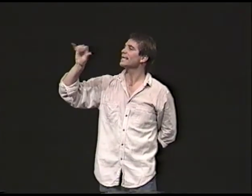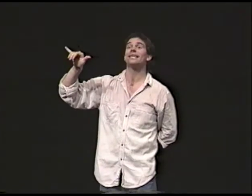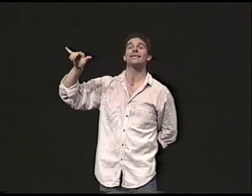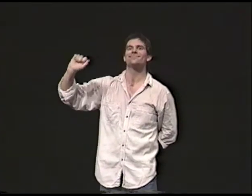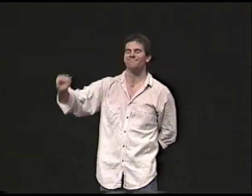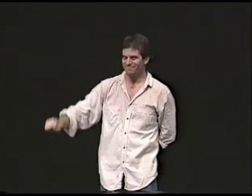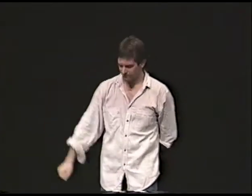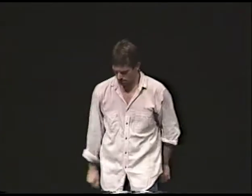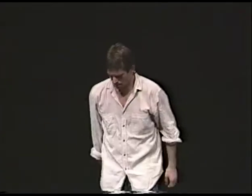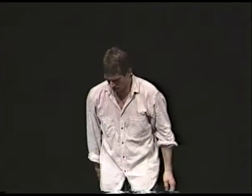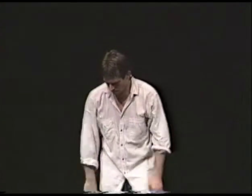Charlie.